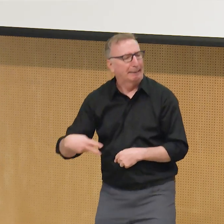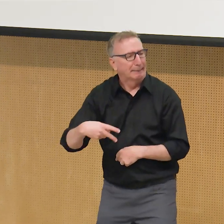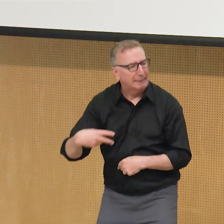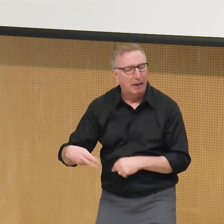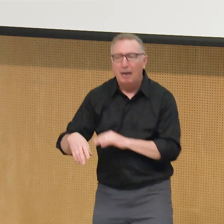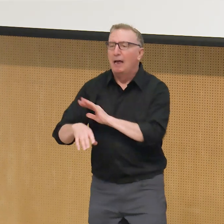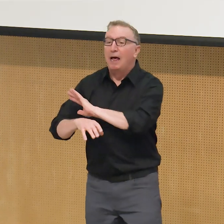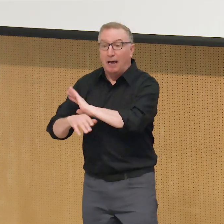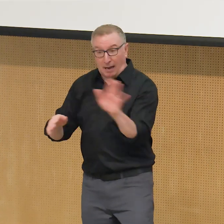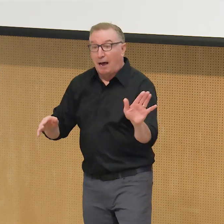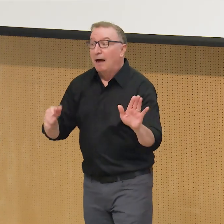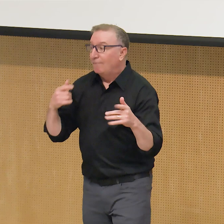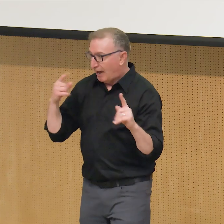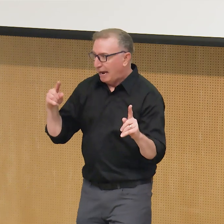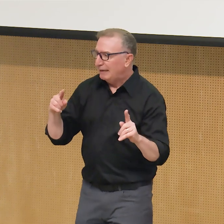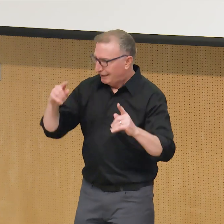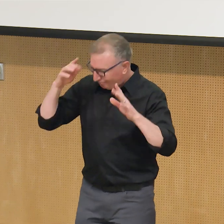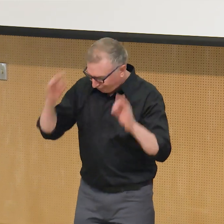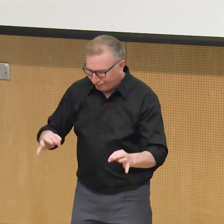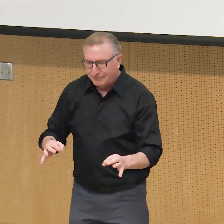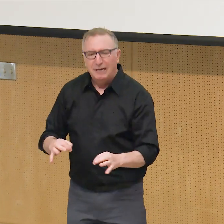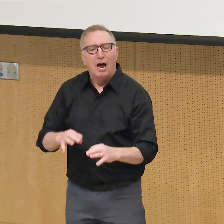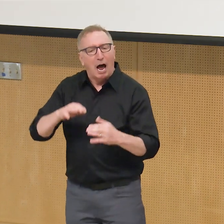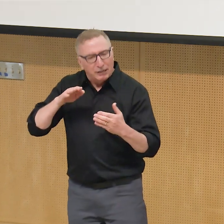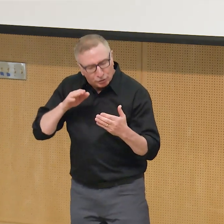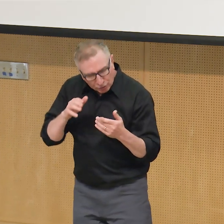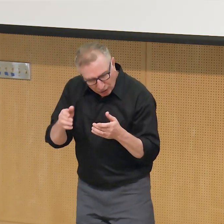so, they just defaulted to using sign language in education.